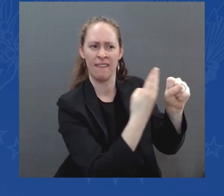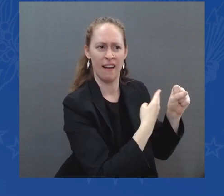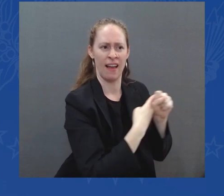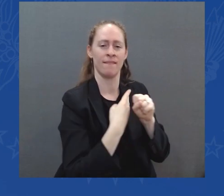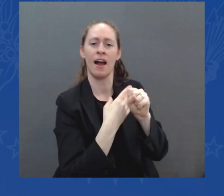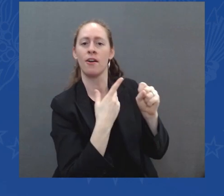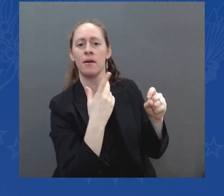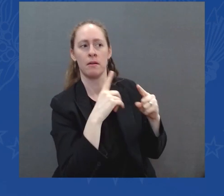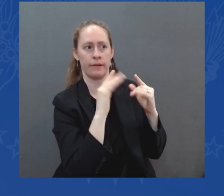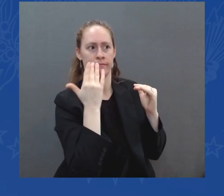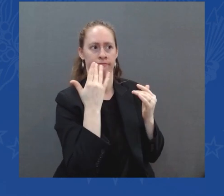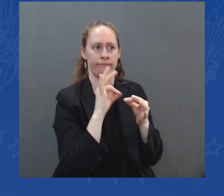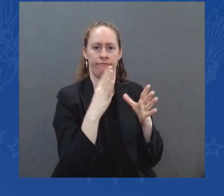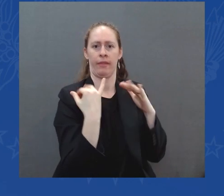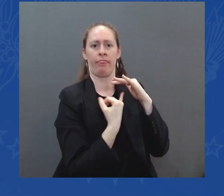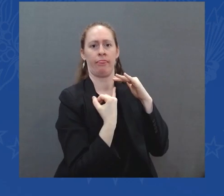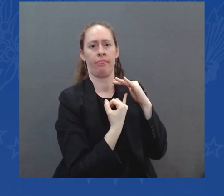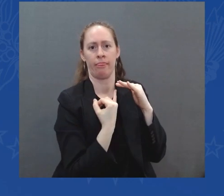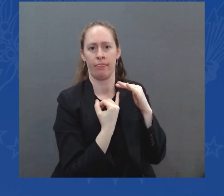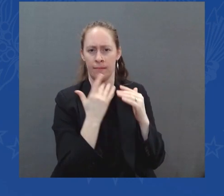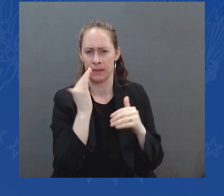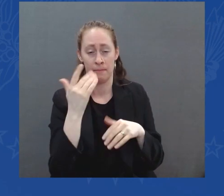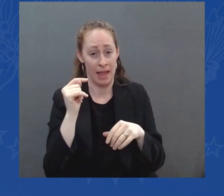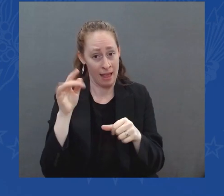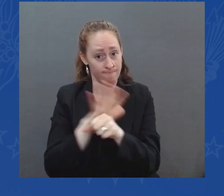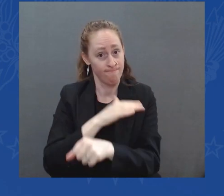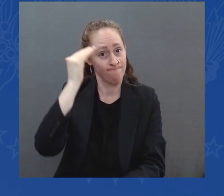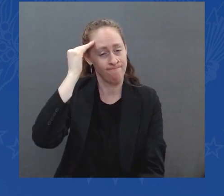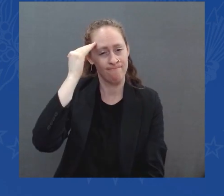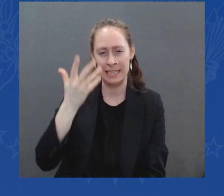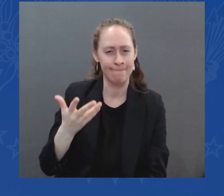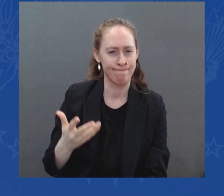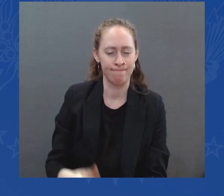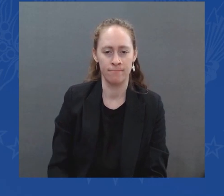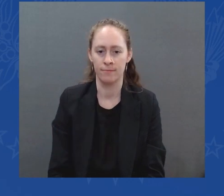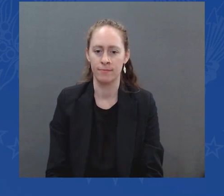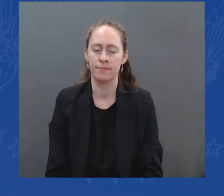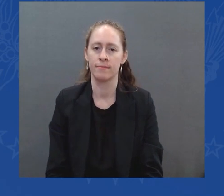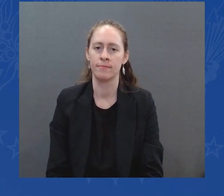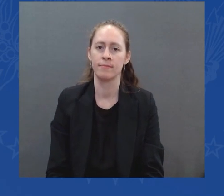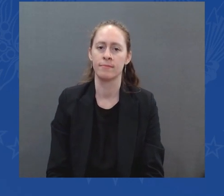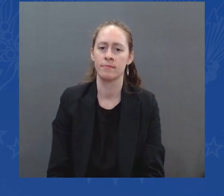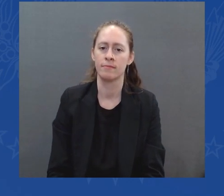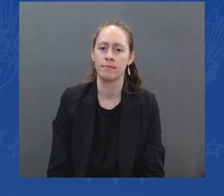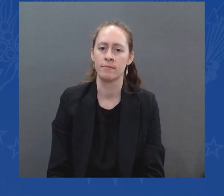do you estimate today's announcement will reduce gas prices? And when can Americans expect to see these changes?